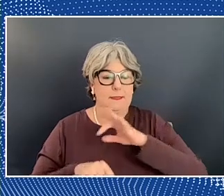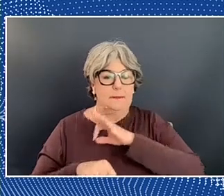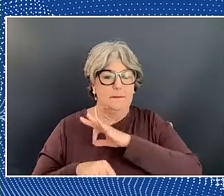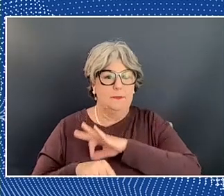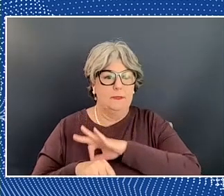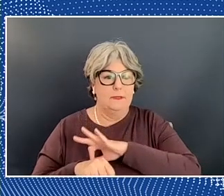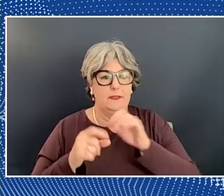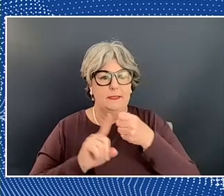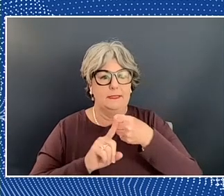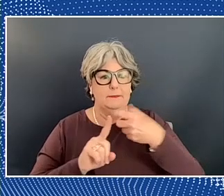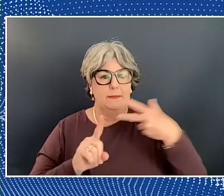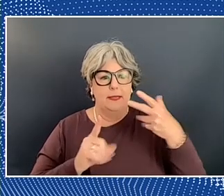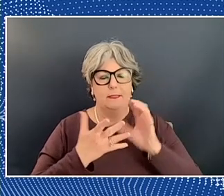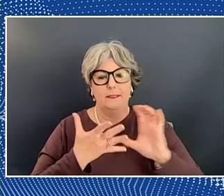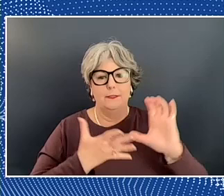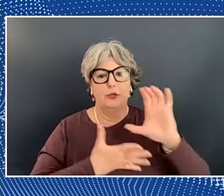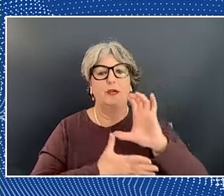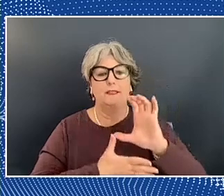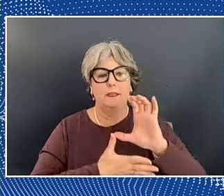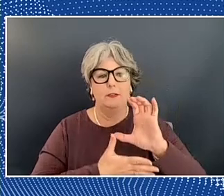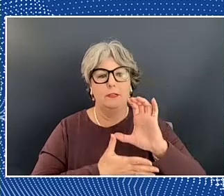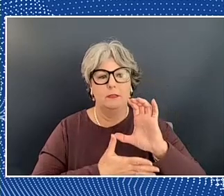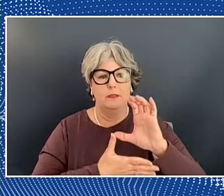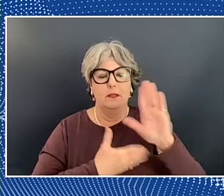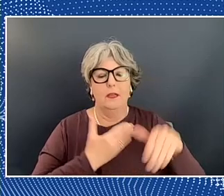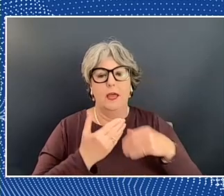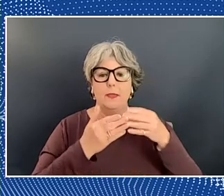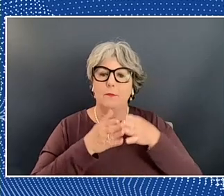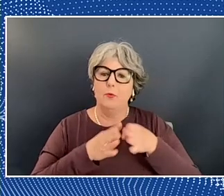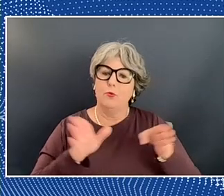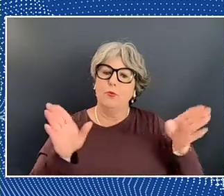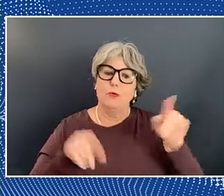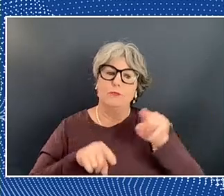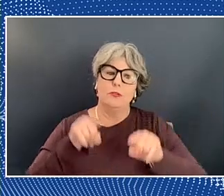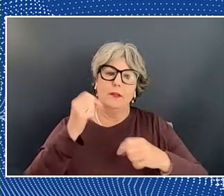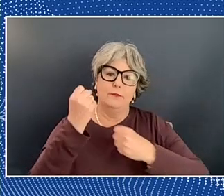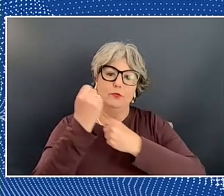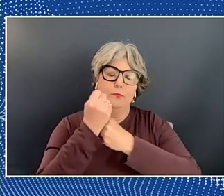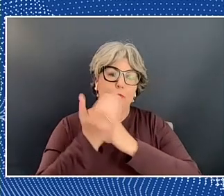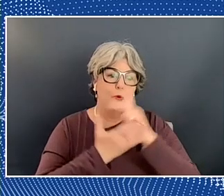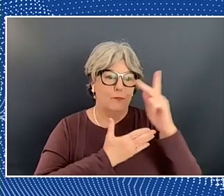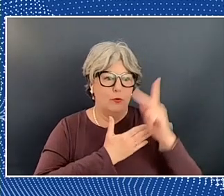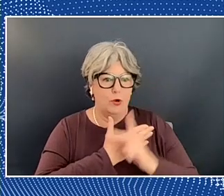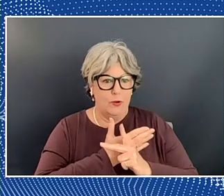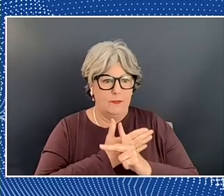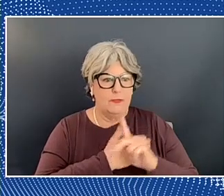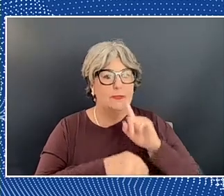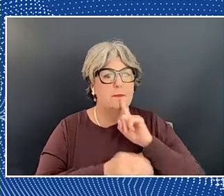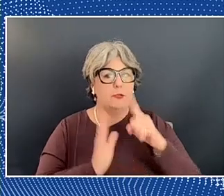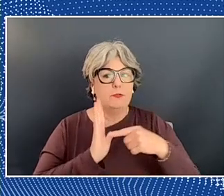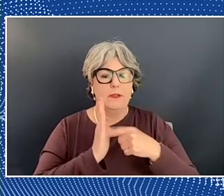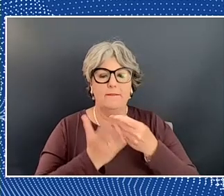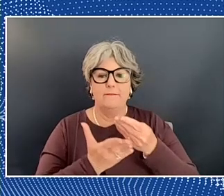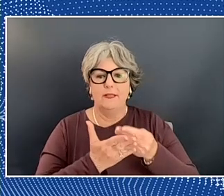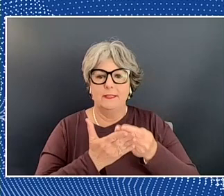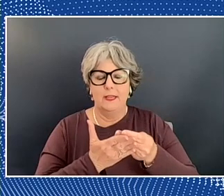within the criteria to capture a broader range of support programs, ensuring it reflects financial hardship and includes